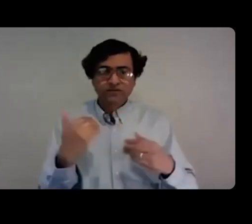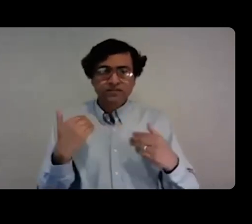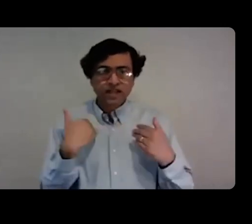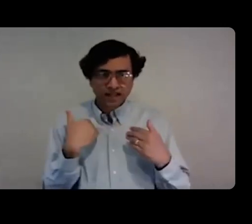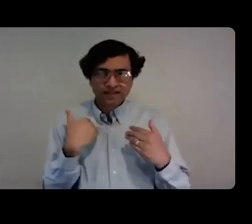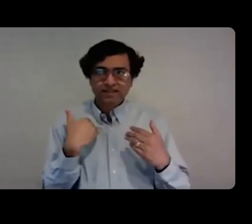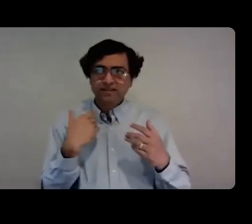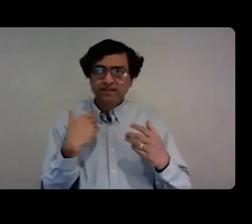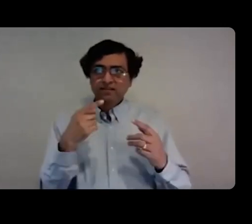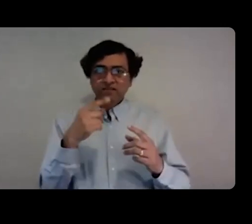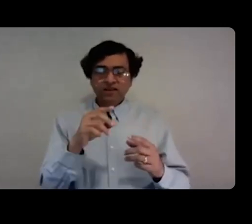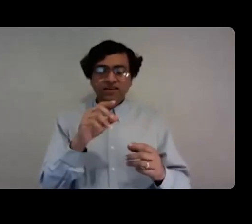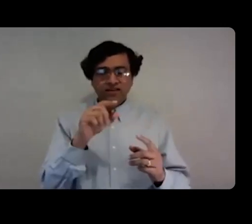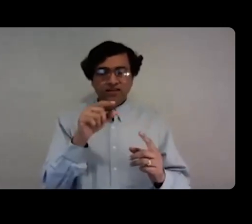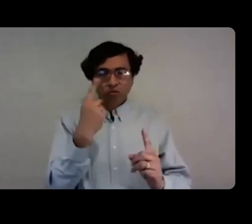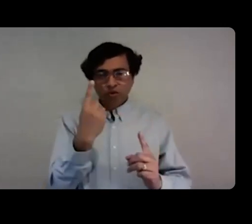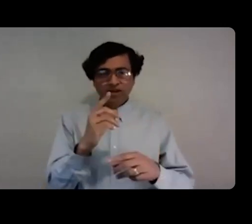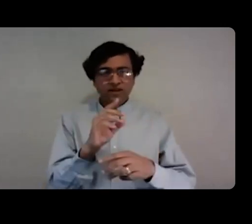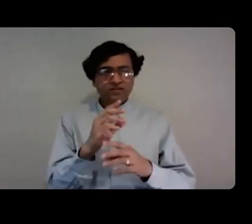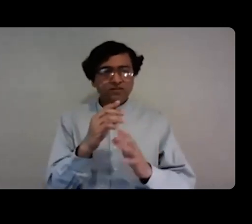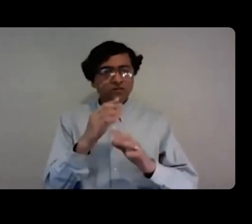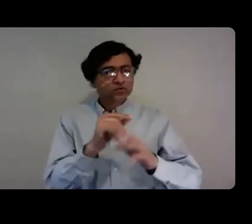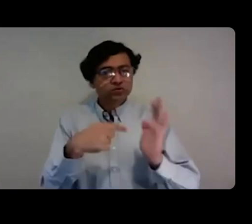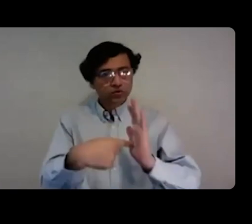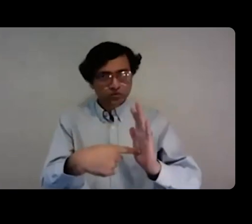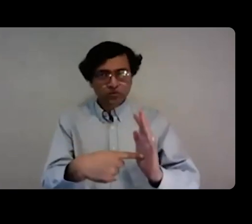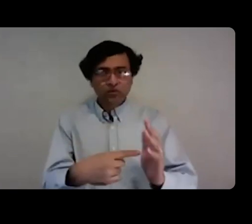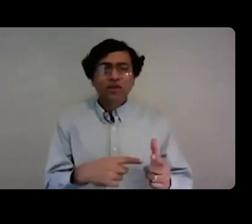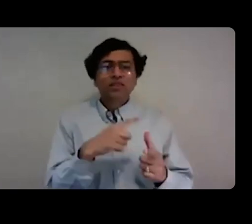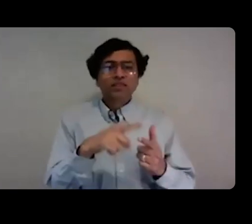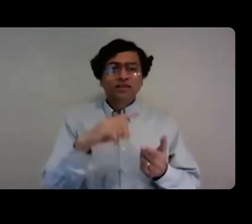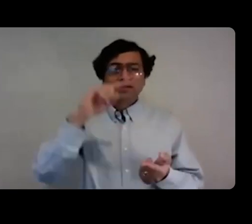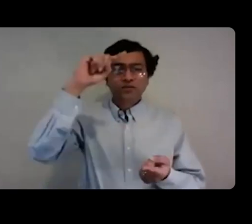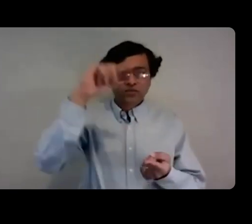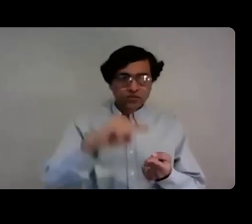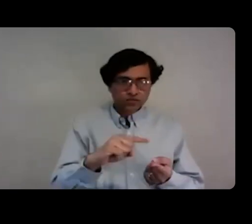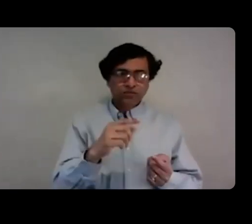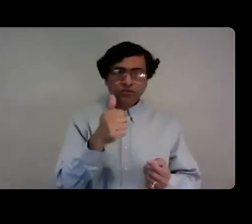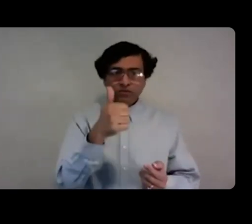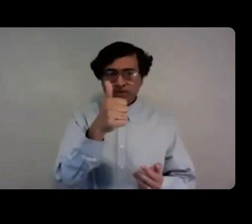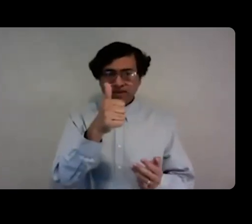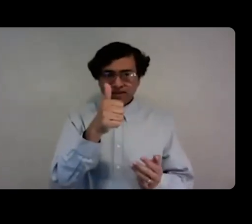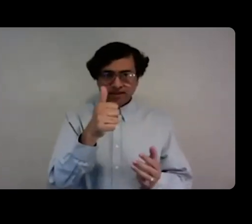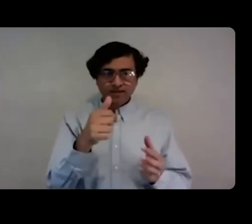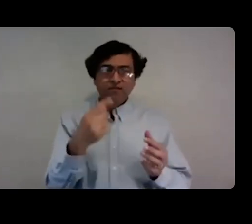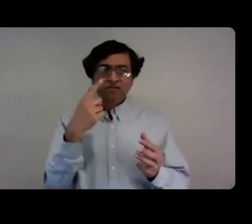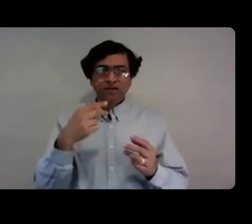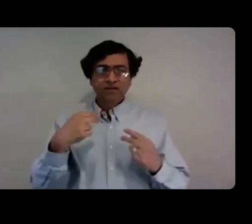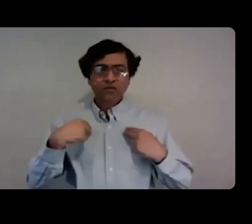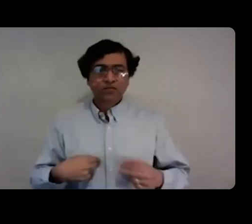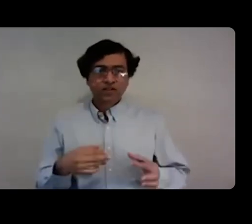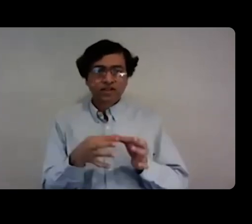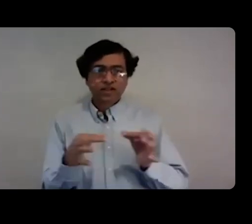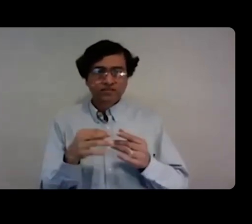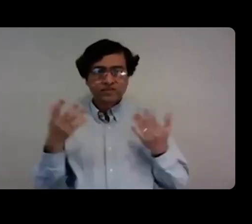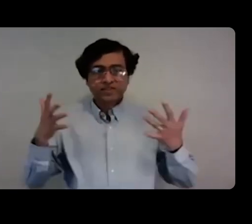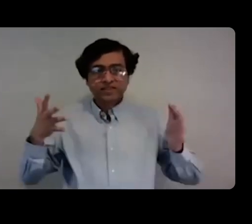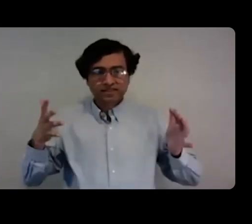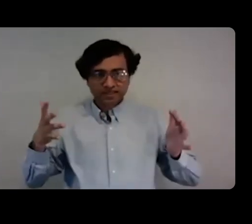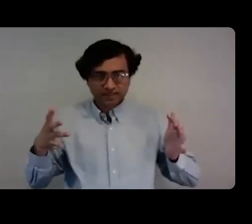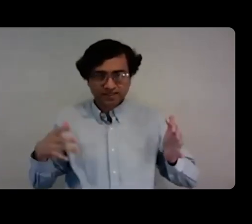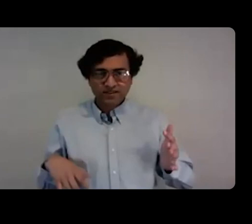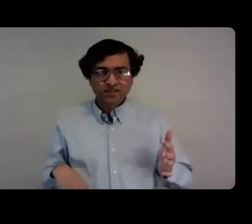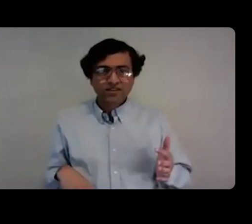And as you just saw, there were over 1 million hits for a video vignette here.